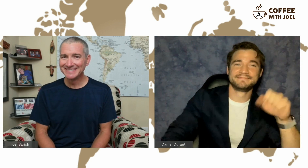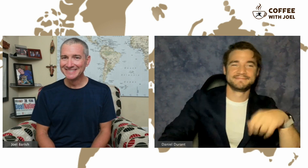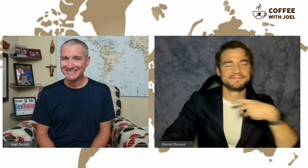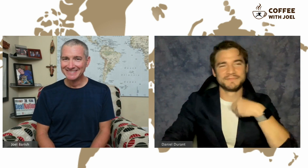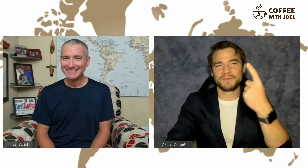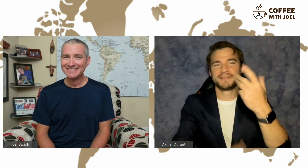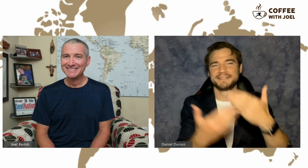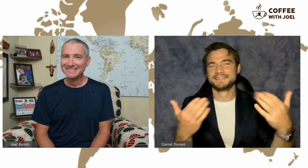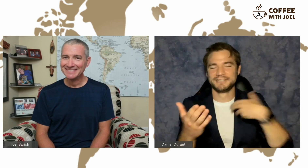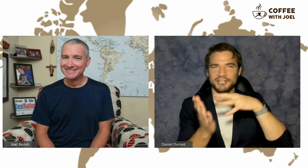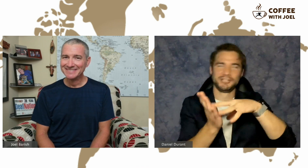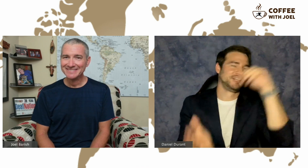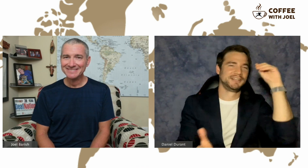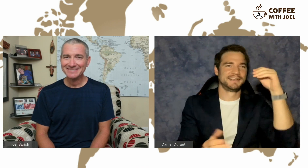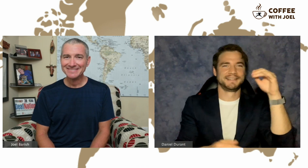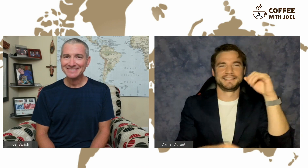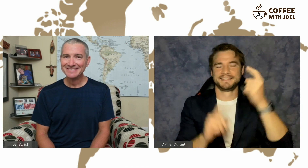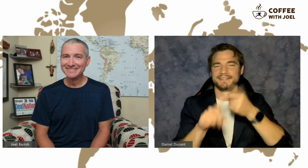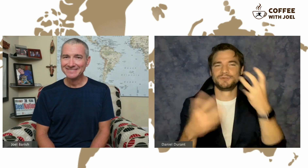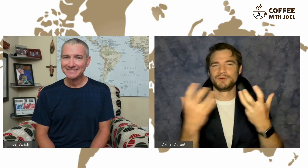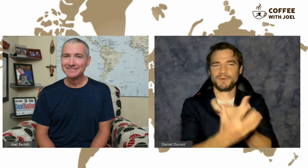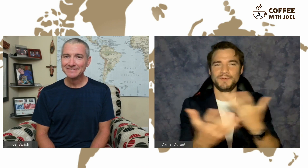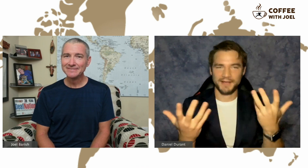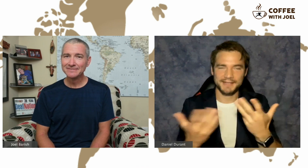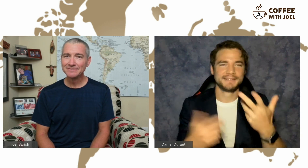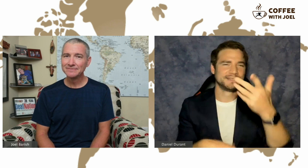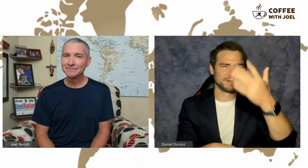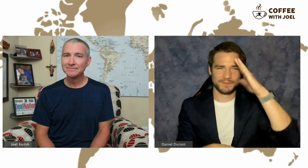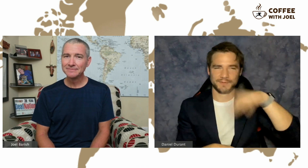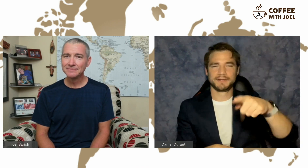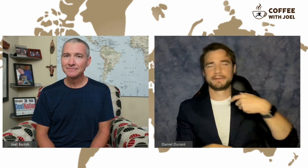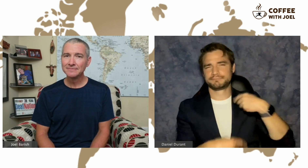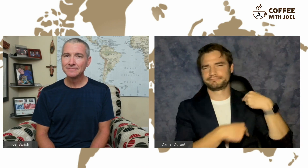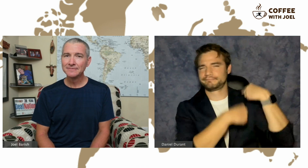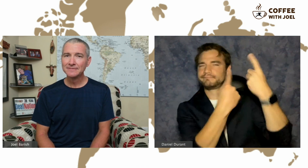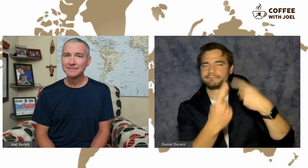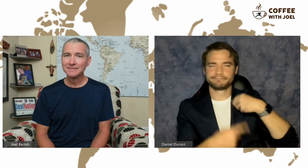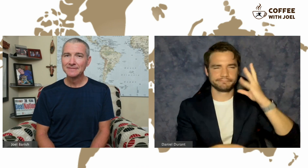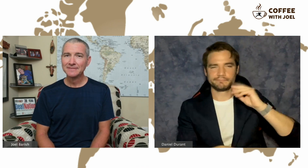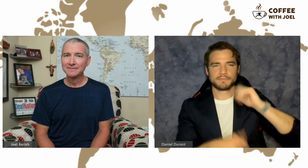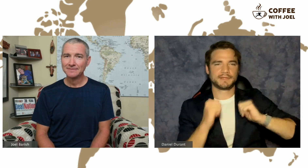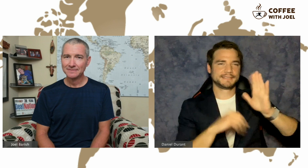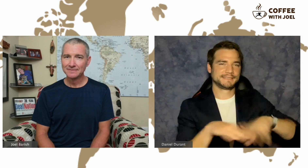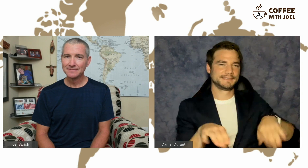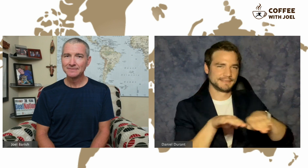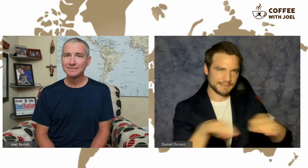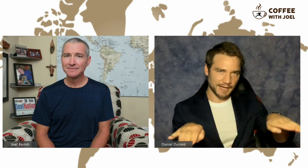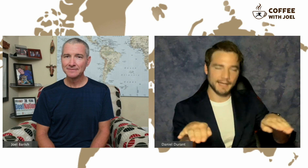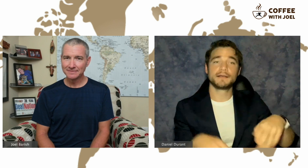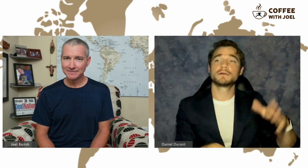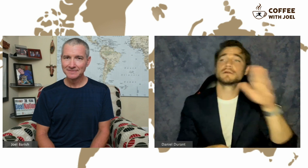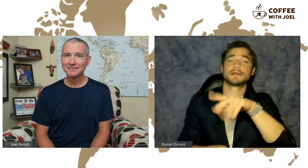Yes. One thing I learned from Switched at Birth is… You know, I’ve had experience being in theatre since I was a child,